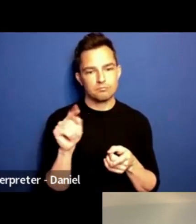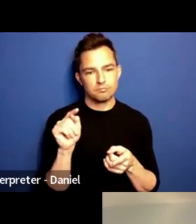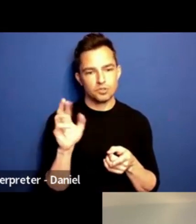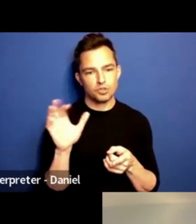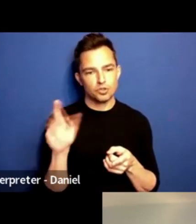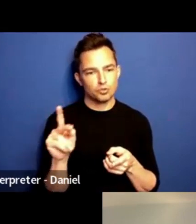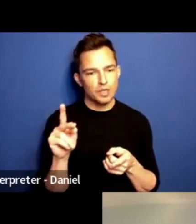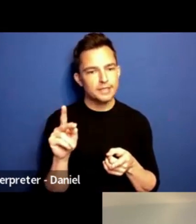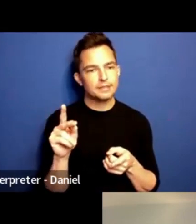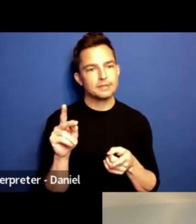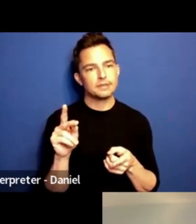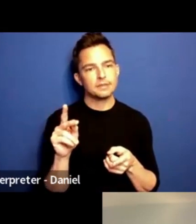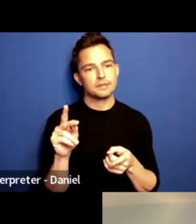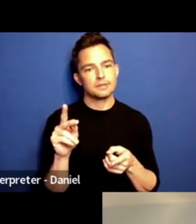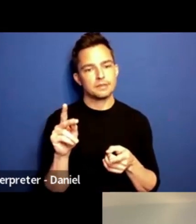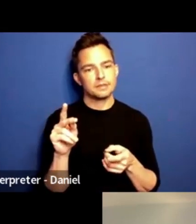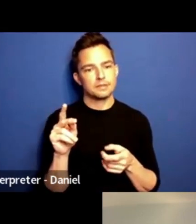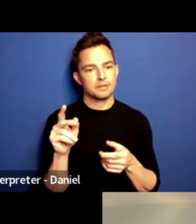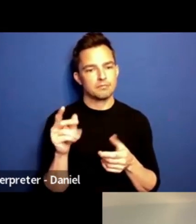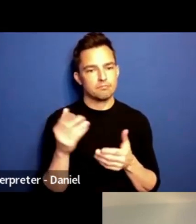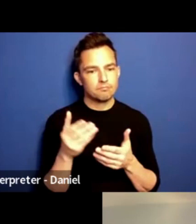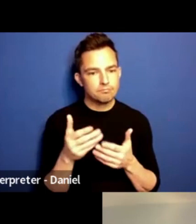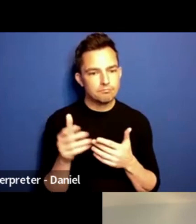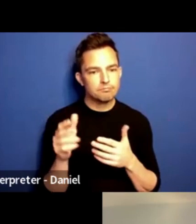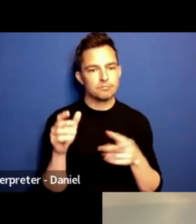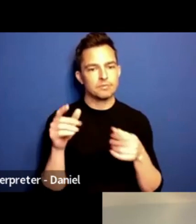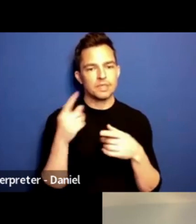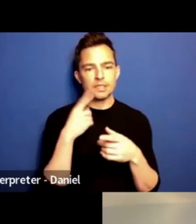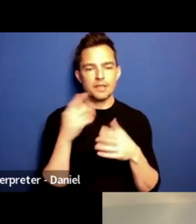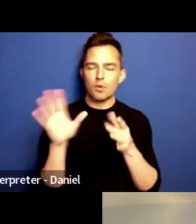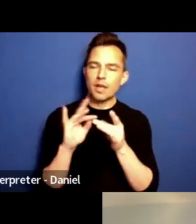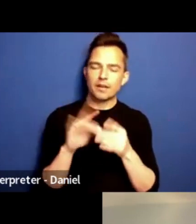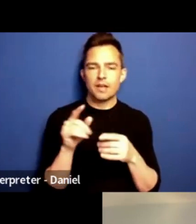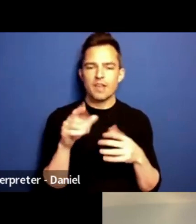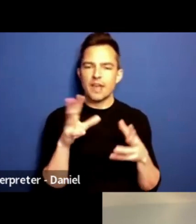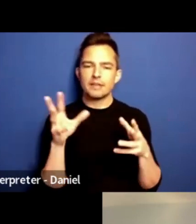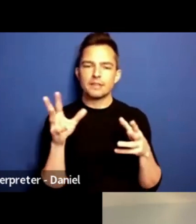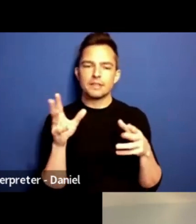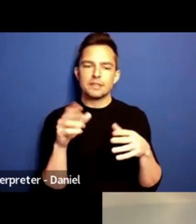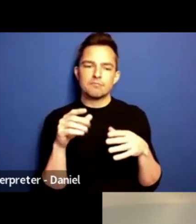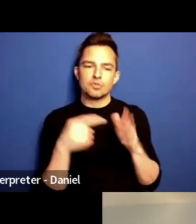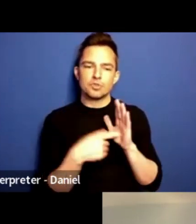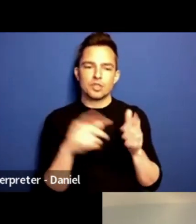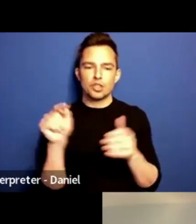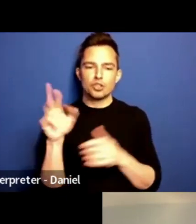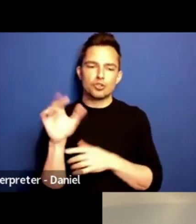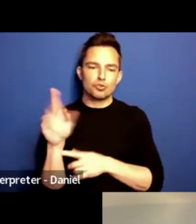what do you do this weekend? And they actually care, or they were really good at pretending they care. You know, like, that went